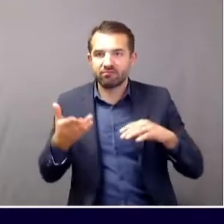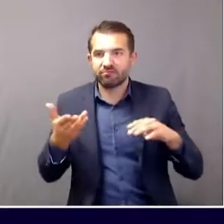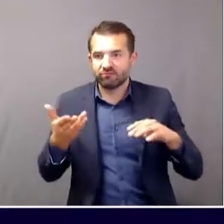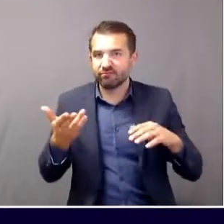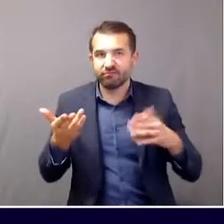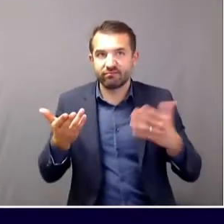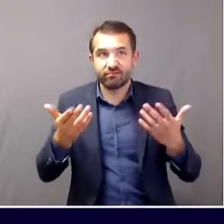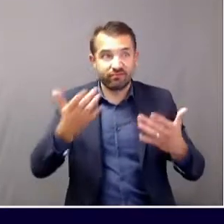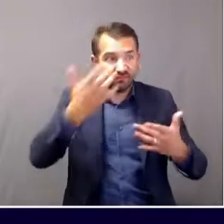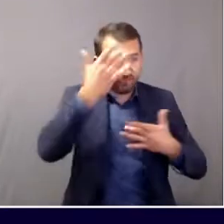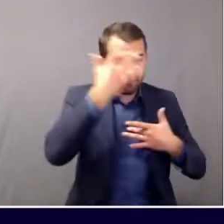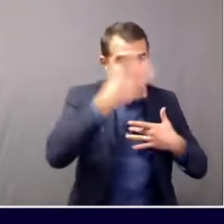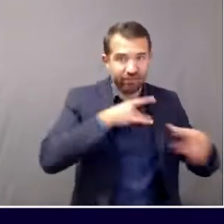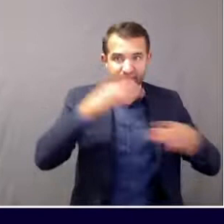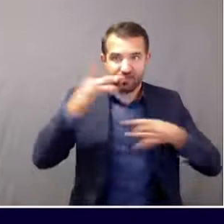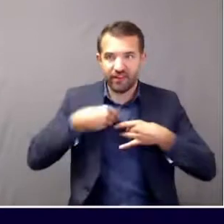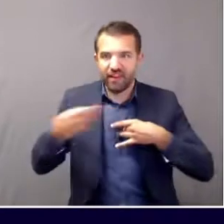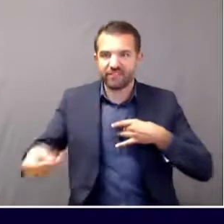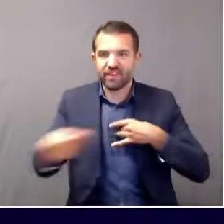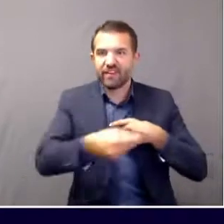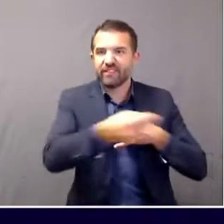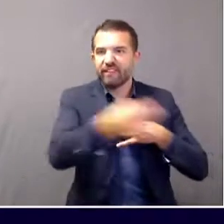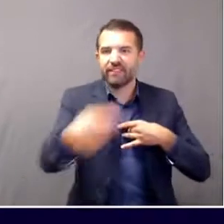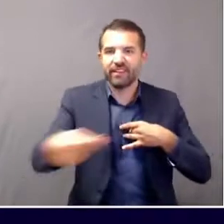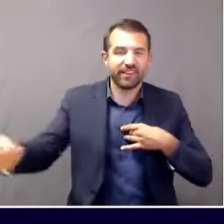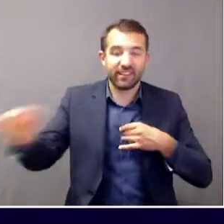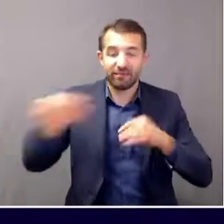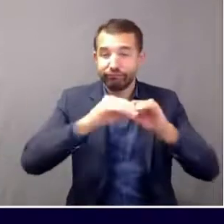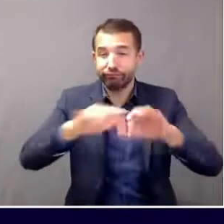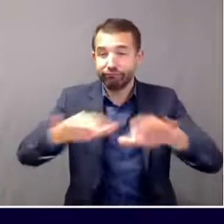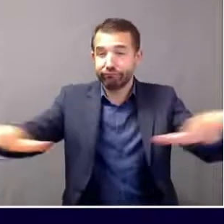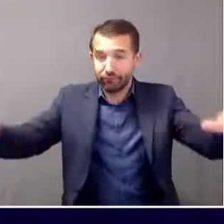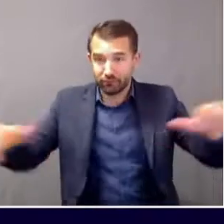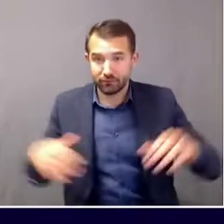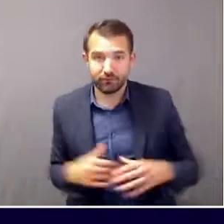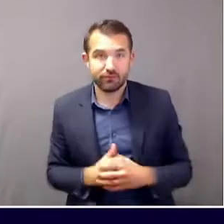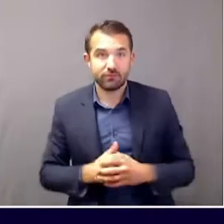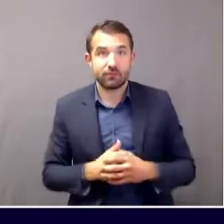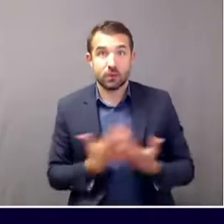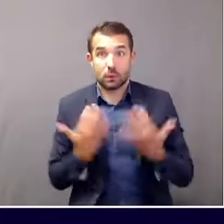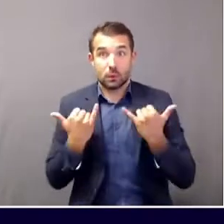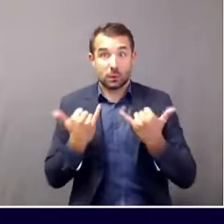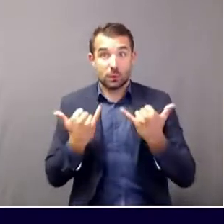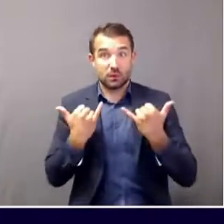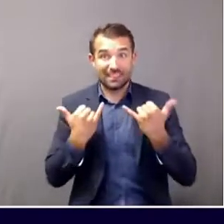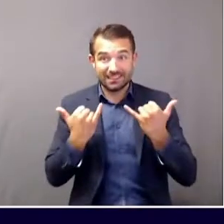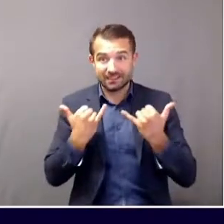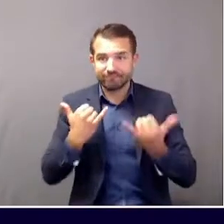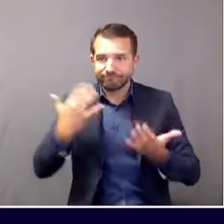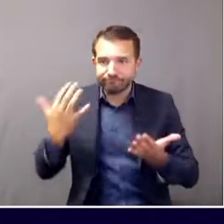family to family to family we've